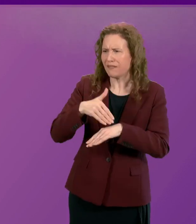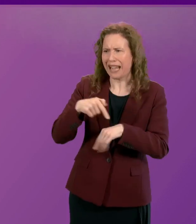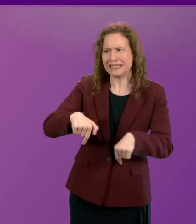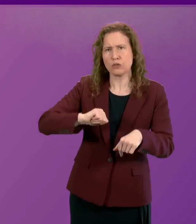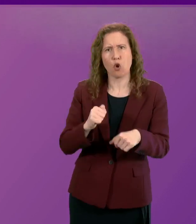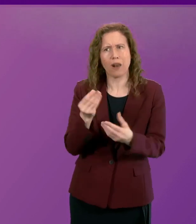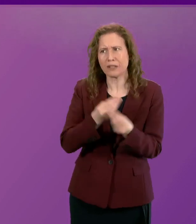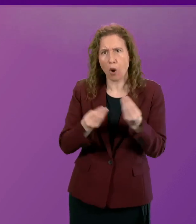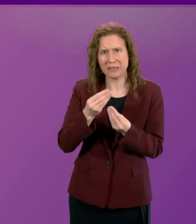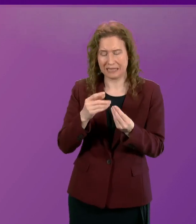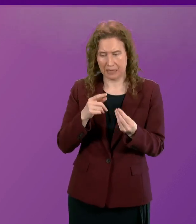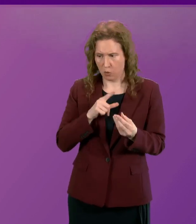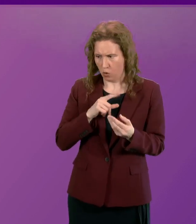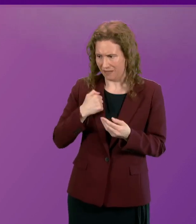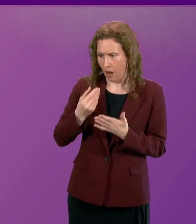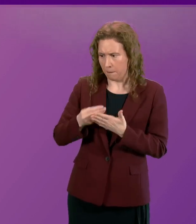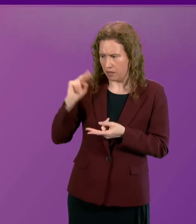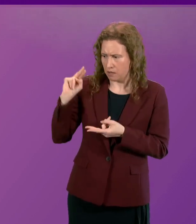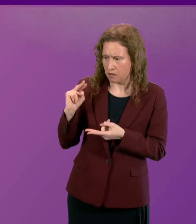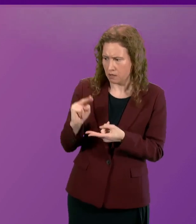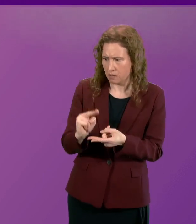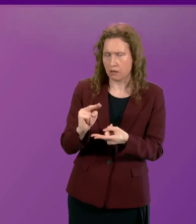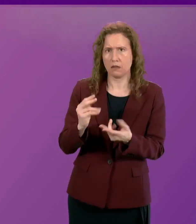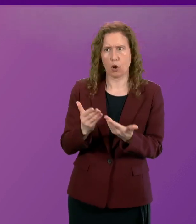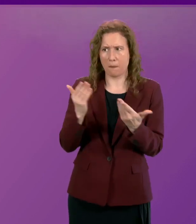of lower-than-average funding over the next three years relative to UK departments,